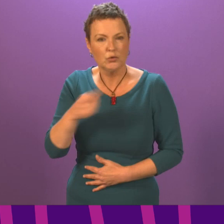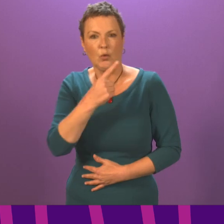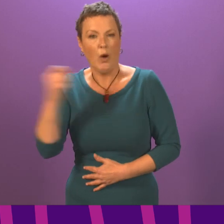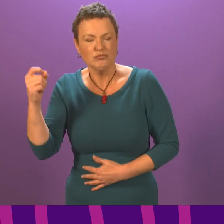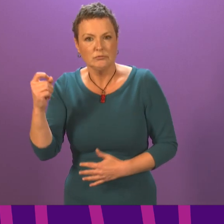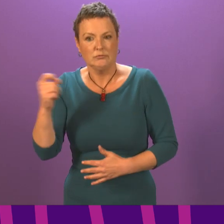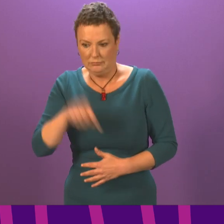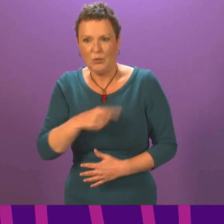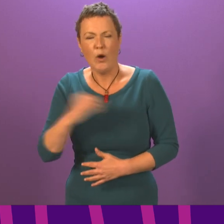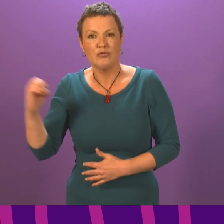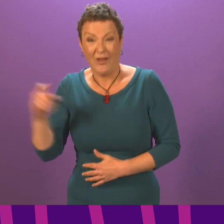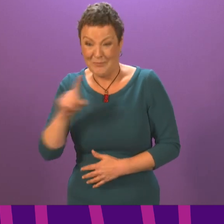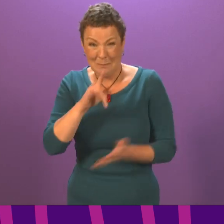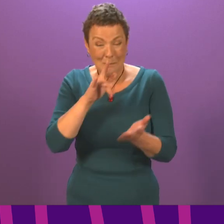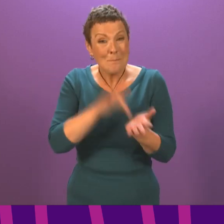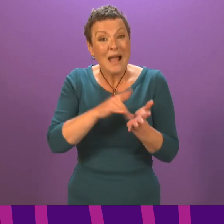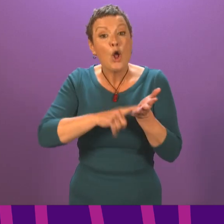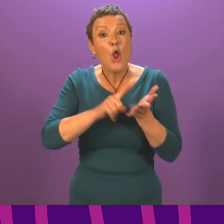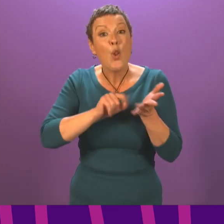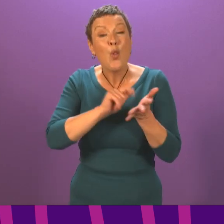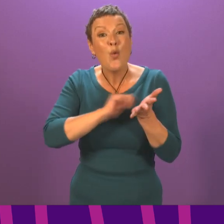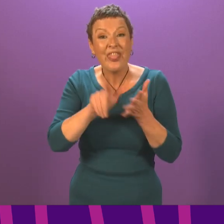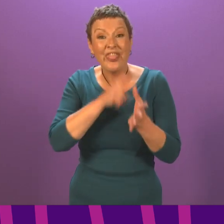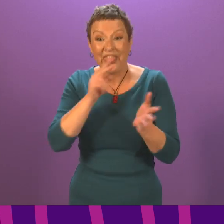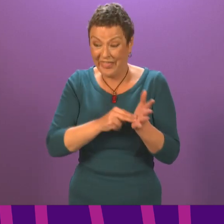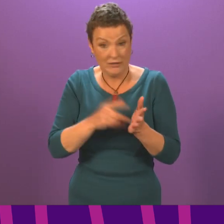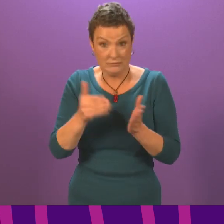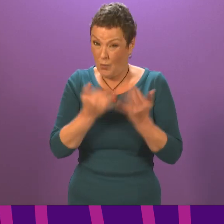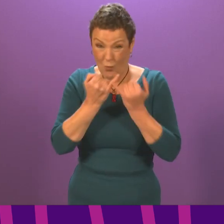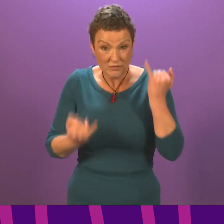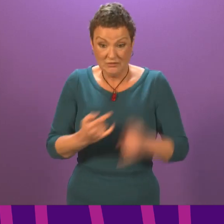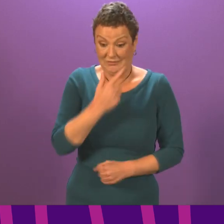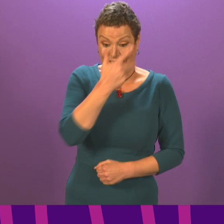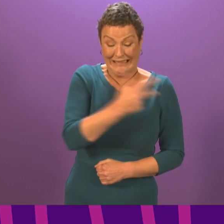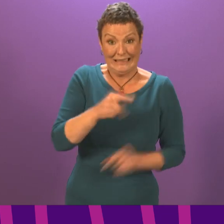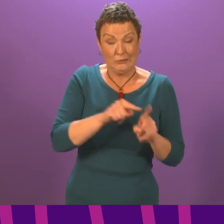in Midlothian have risen even more sharply, from 88 cases to 147 cases per 100,000 people.